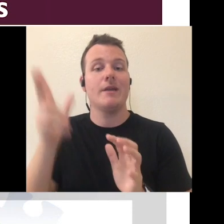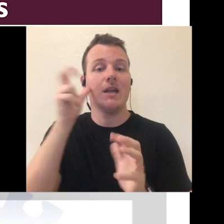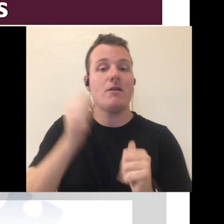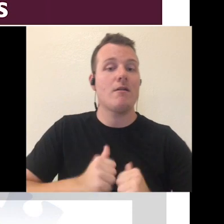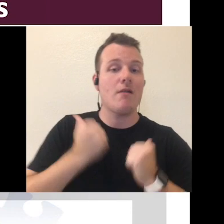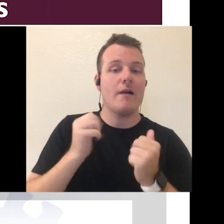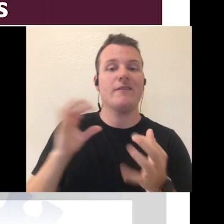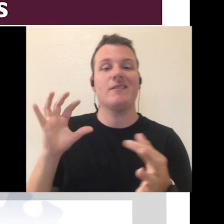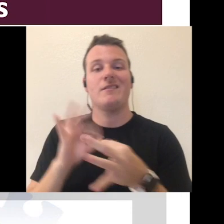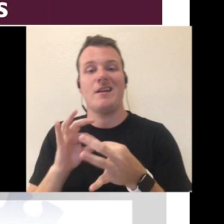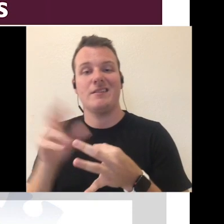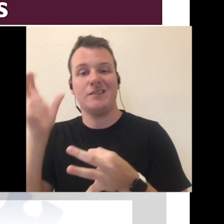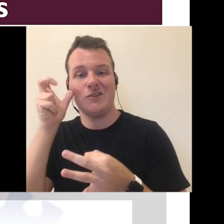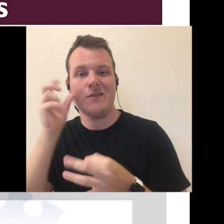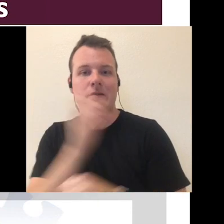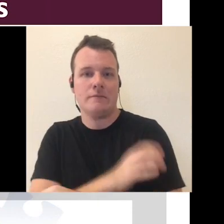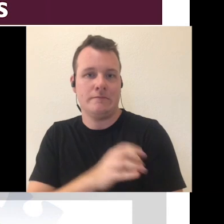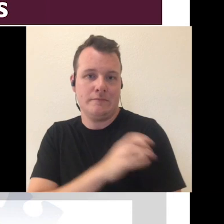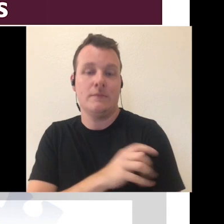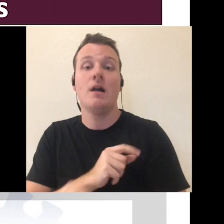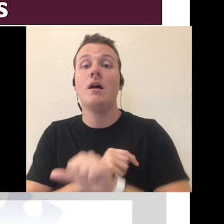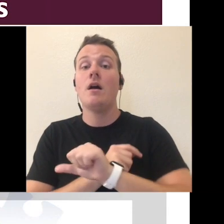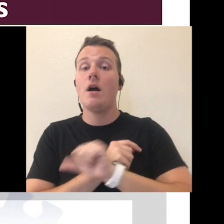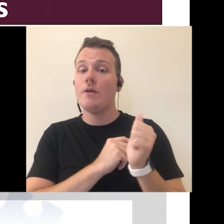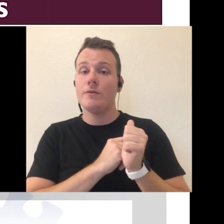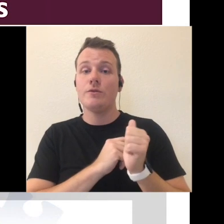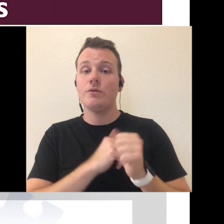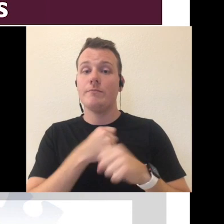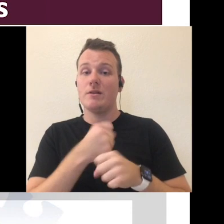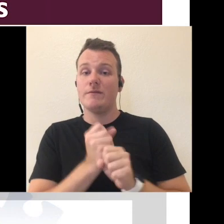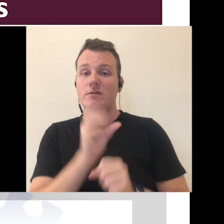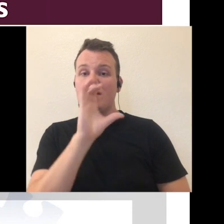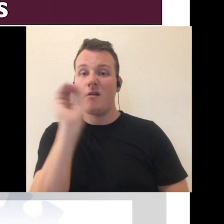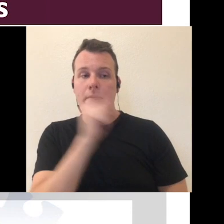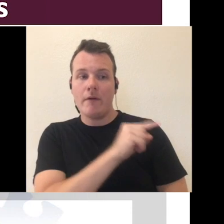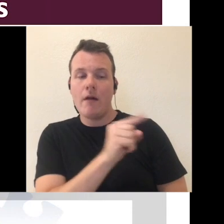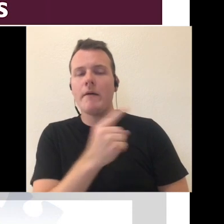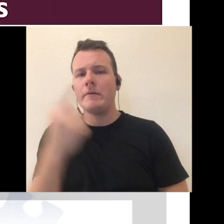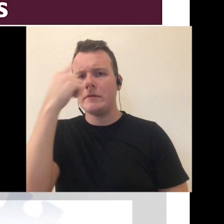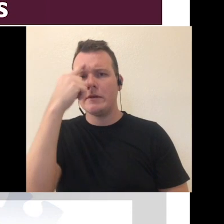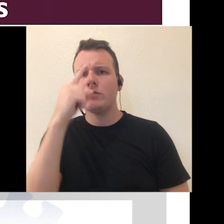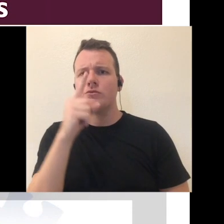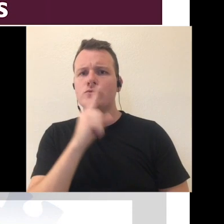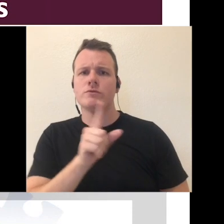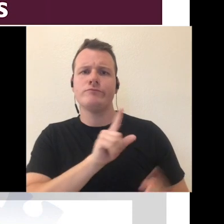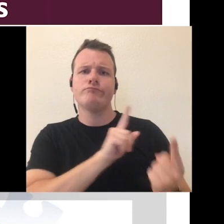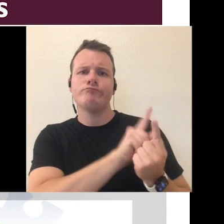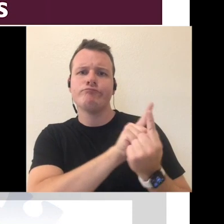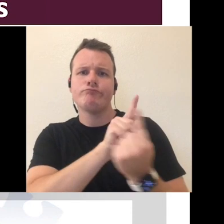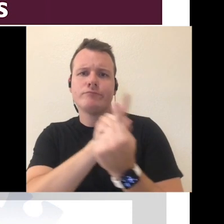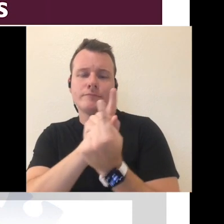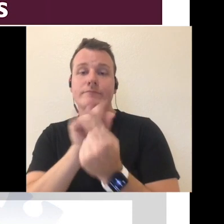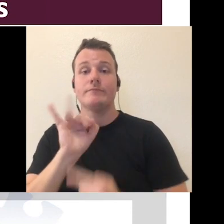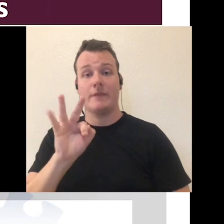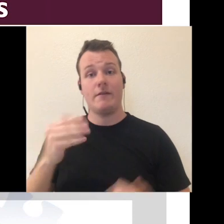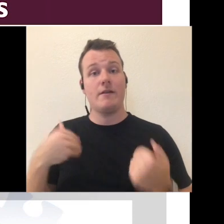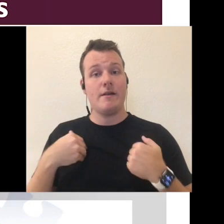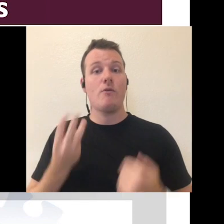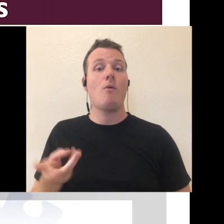turn into Hearing Life and Connect Hearing clinics. But the other manufacturers, I would look at all of those, and and if you have a a banker